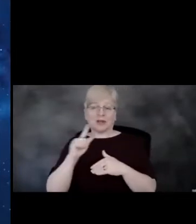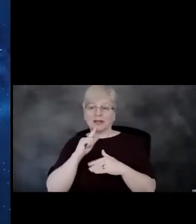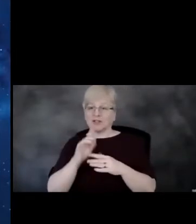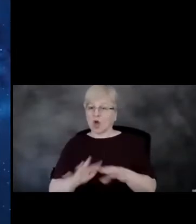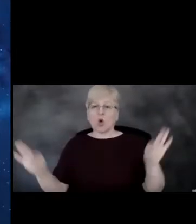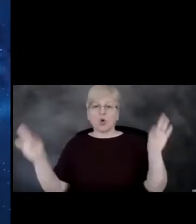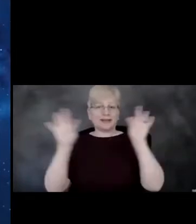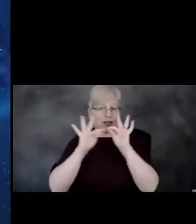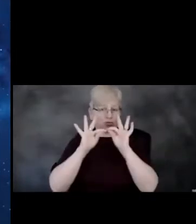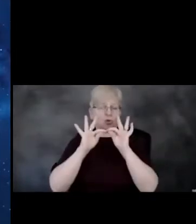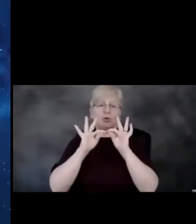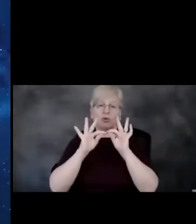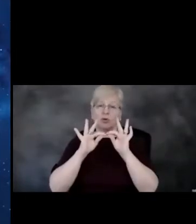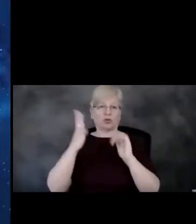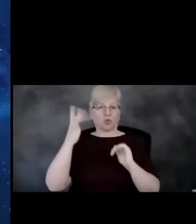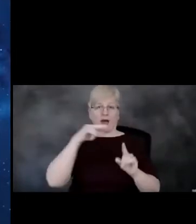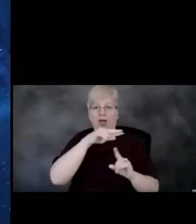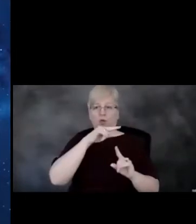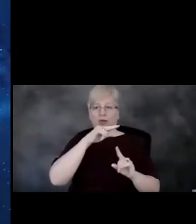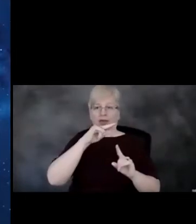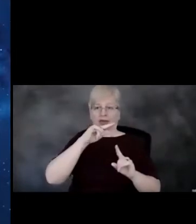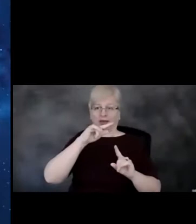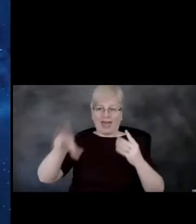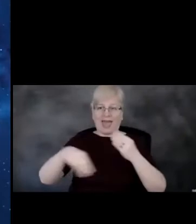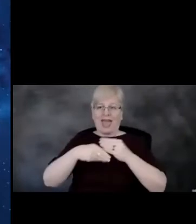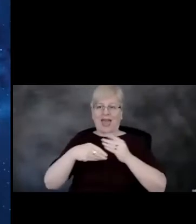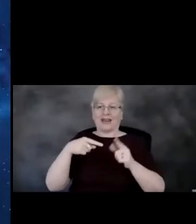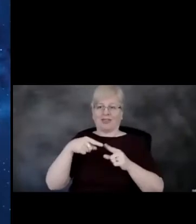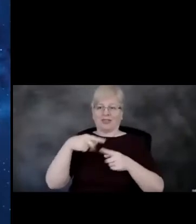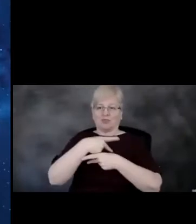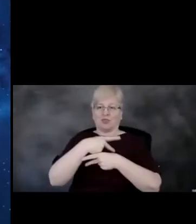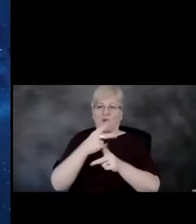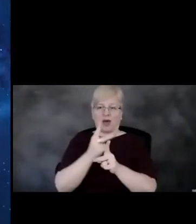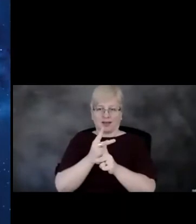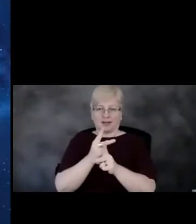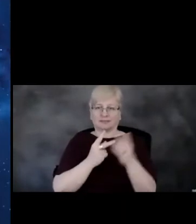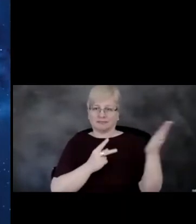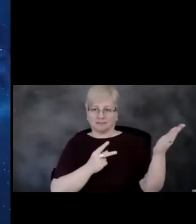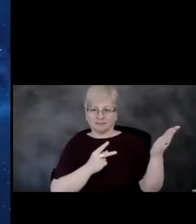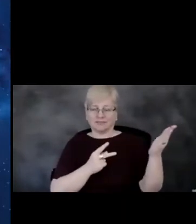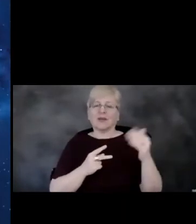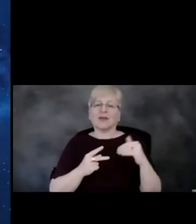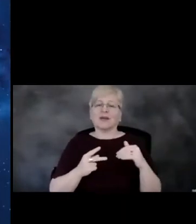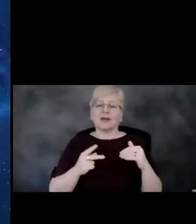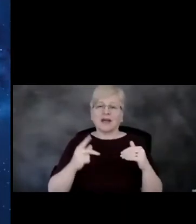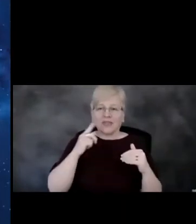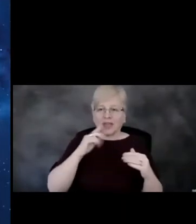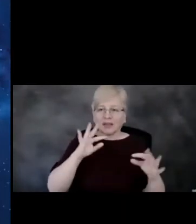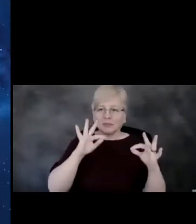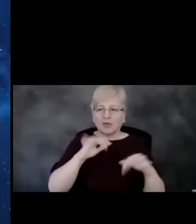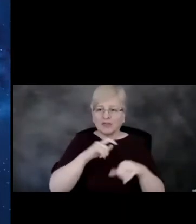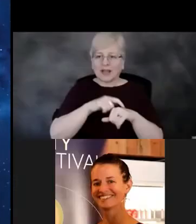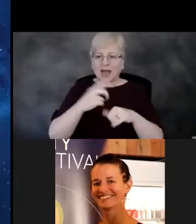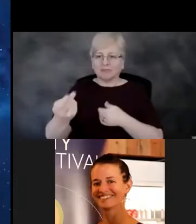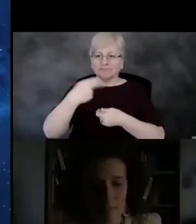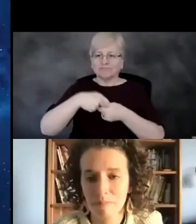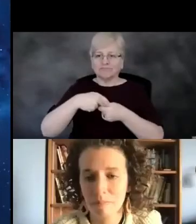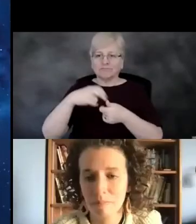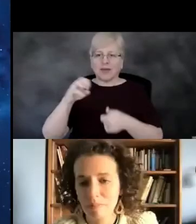17:25:41 introduce this product and opportunity. Emily, I think it would be a good time for you to join with us. 17:25:47 >> RICK PEDOLSKY: Would you like